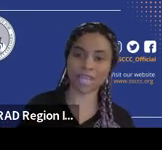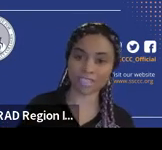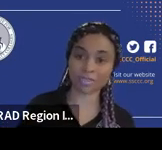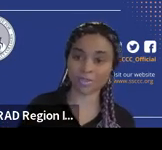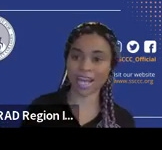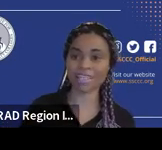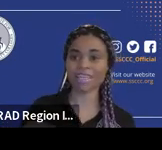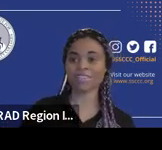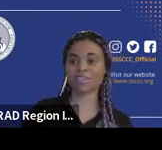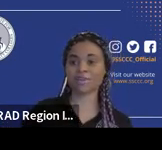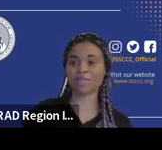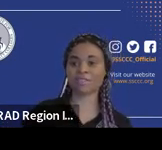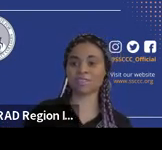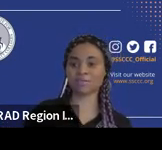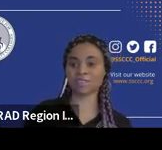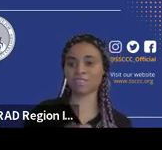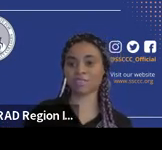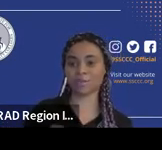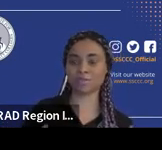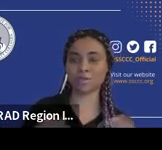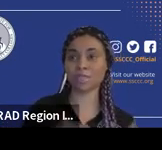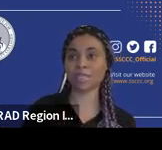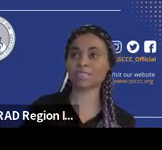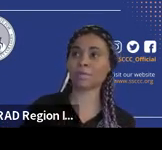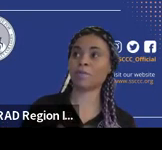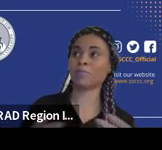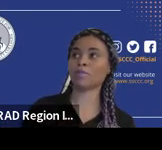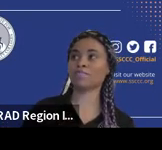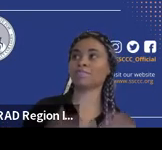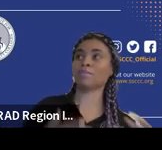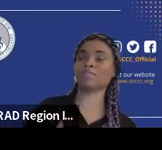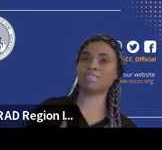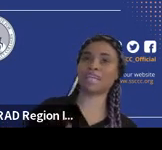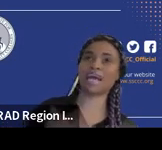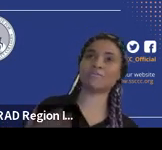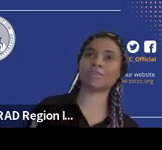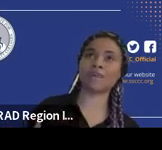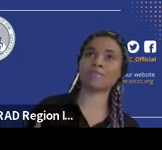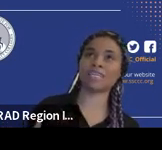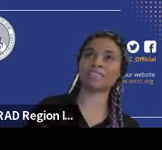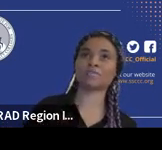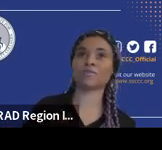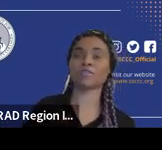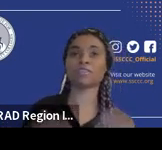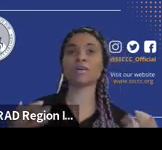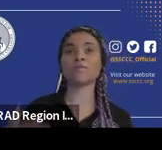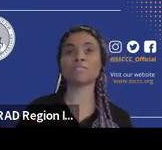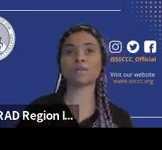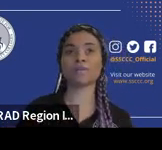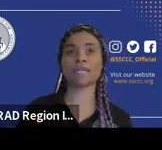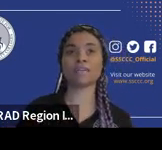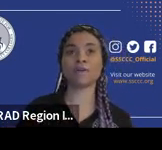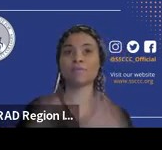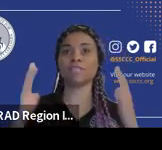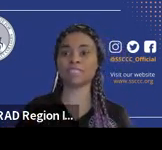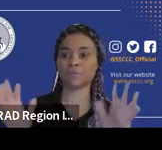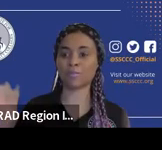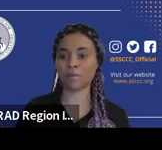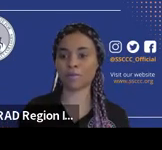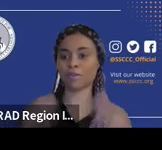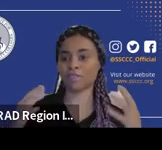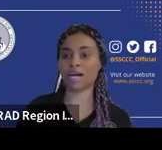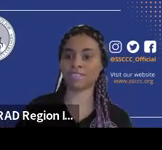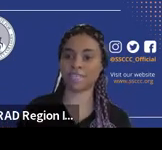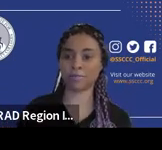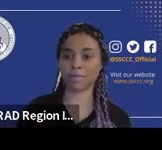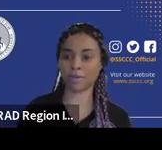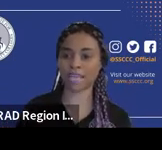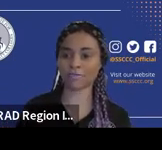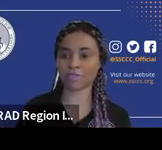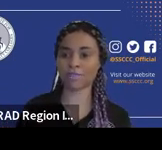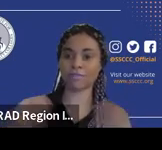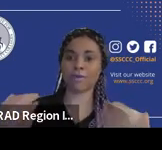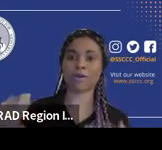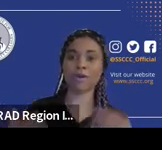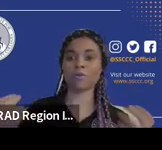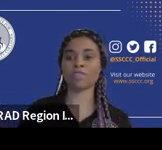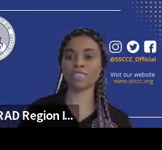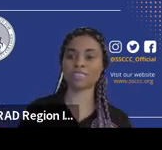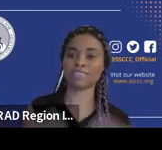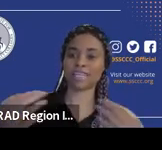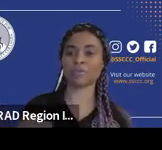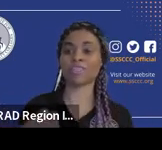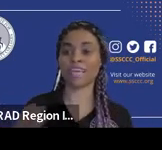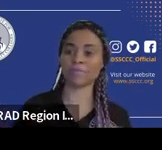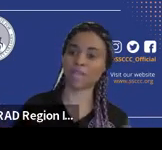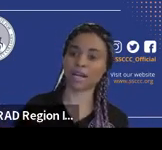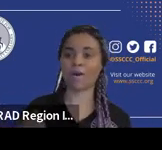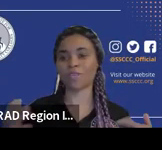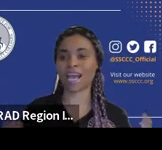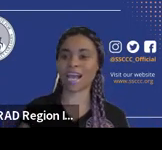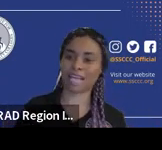And oh, no, we can't do that. So there's this resistance towards when people with disabilities ask for accommodations versus when someone like, when the general public or non disabled people ask for something, and more willingness, because they can relate.